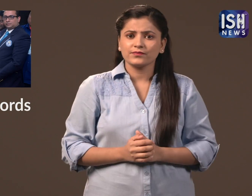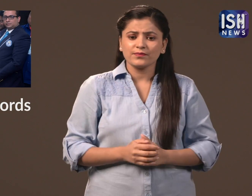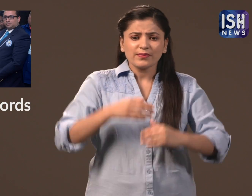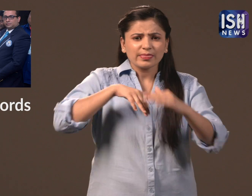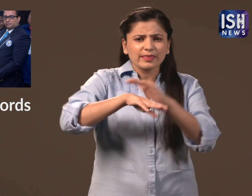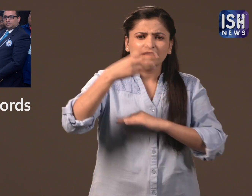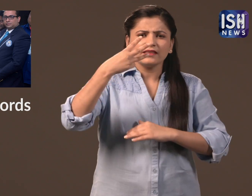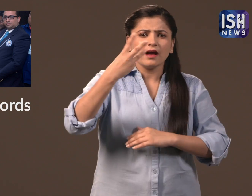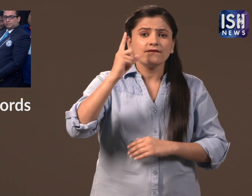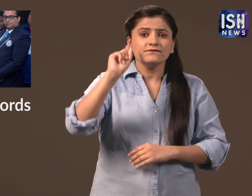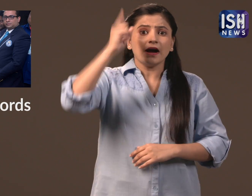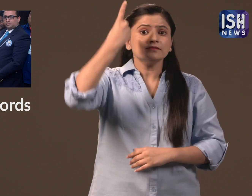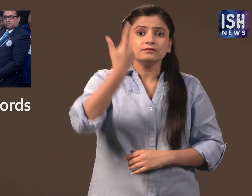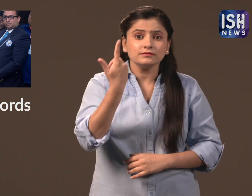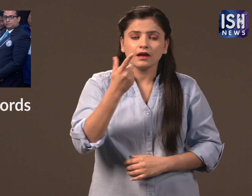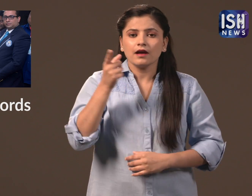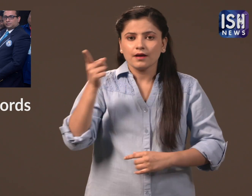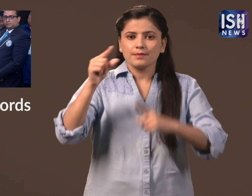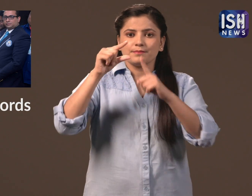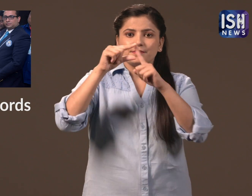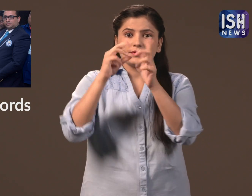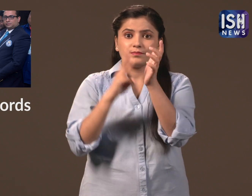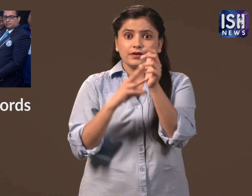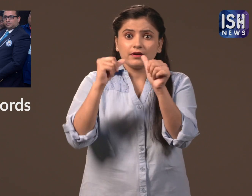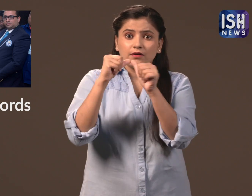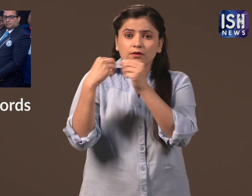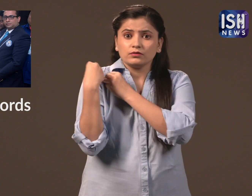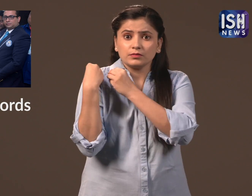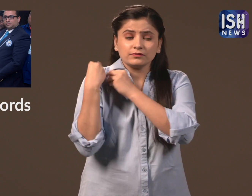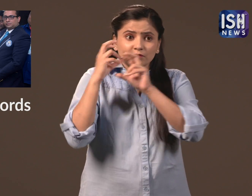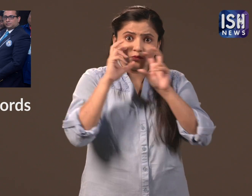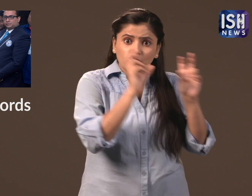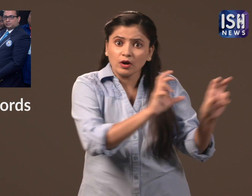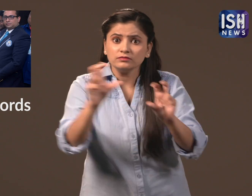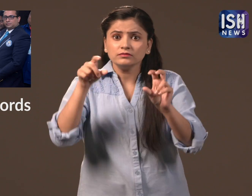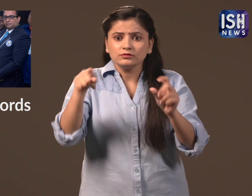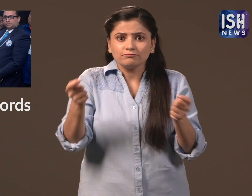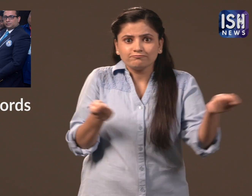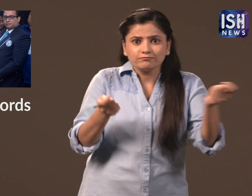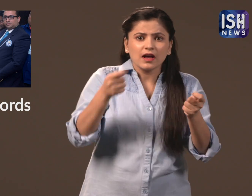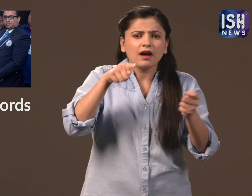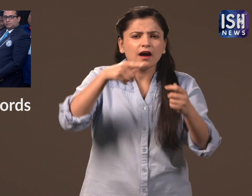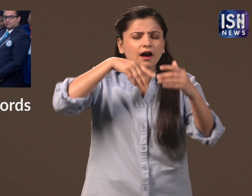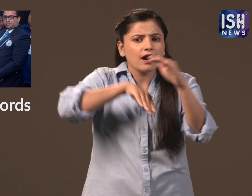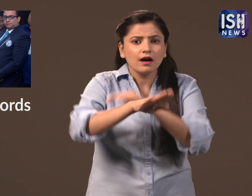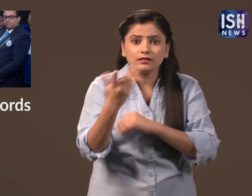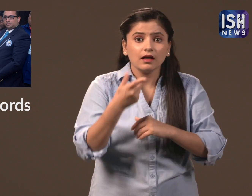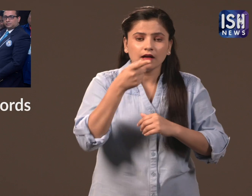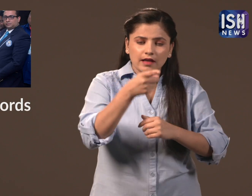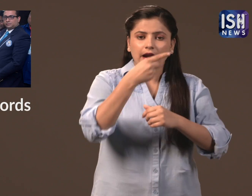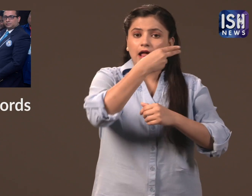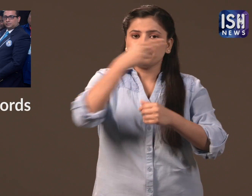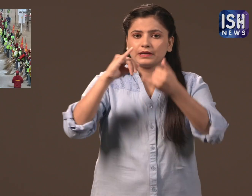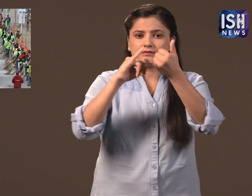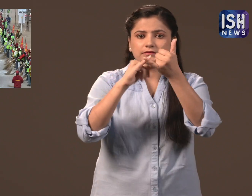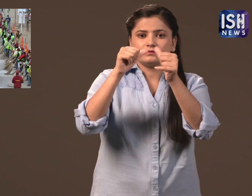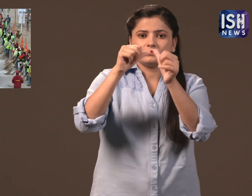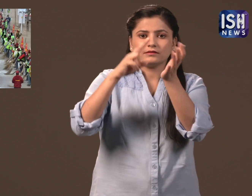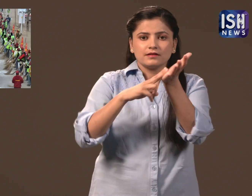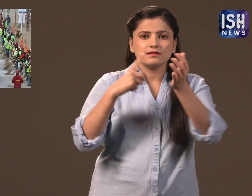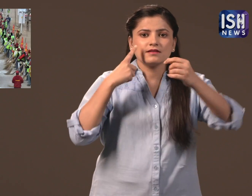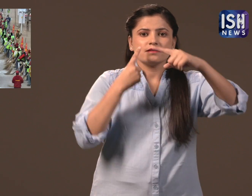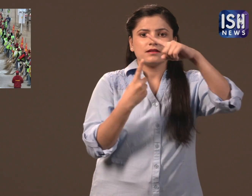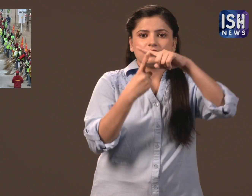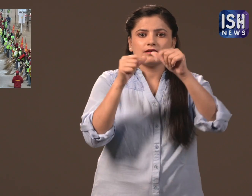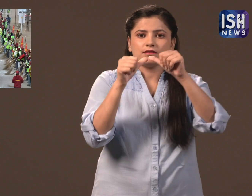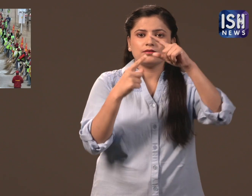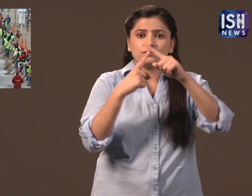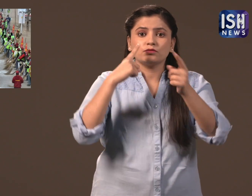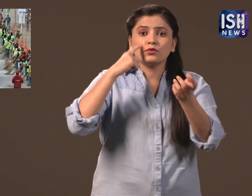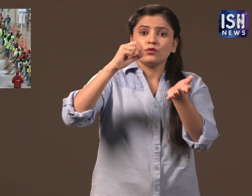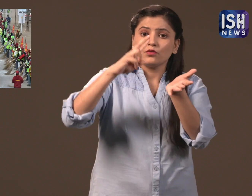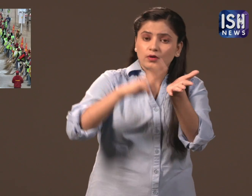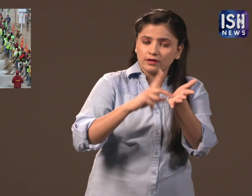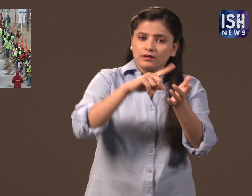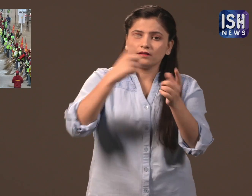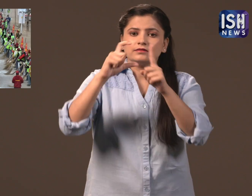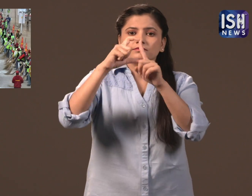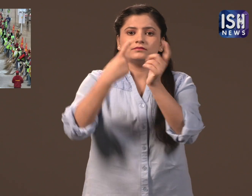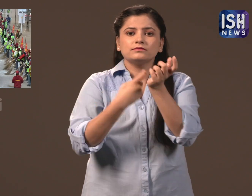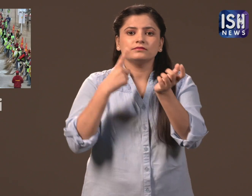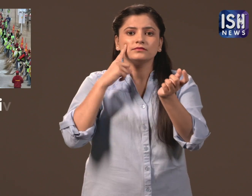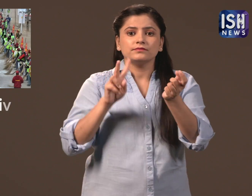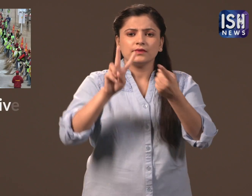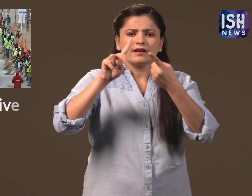Out of the three, In the first record the PMA carried out a Sanitation Drive.